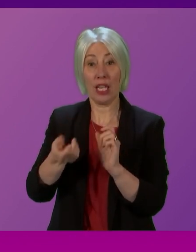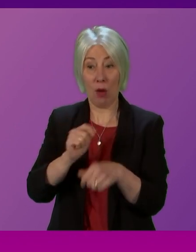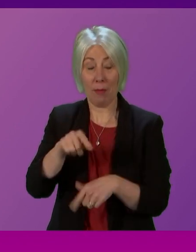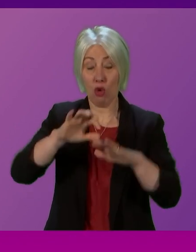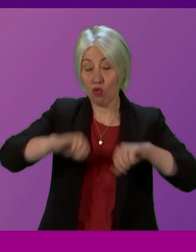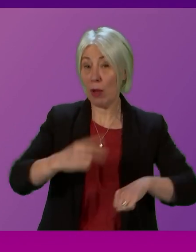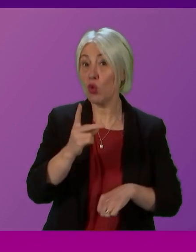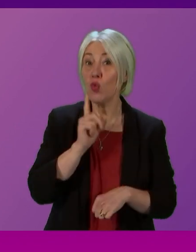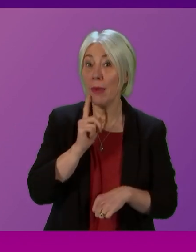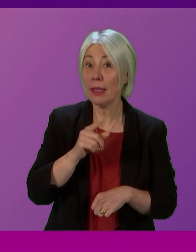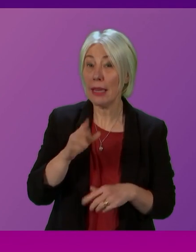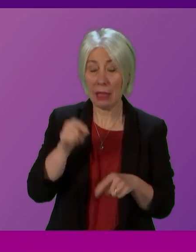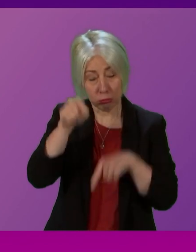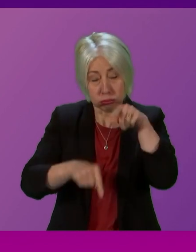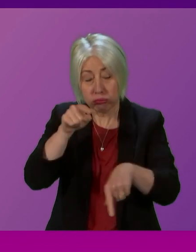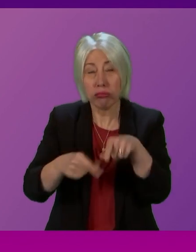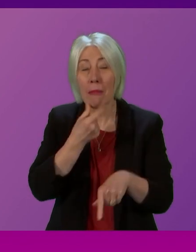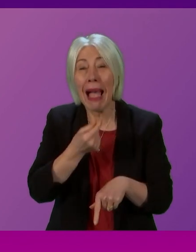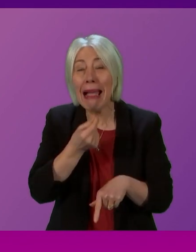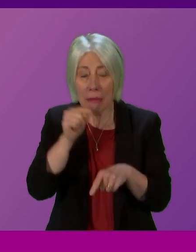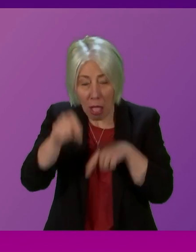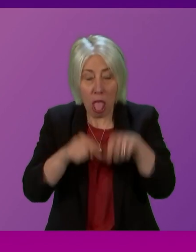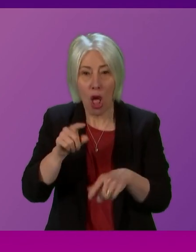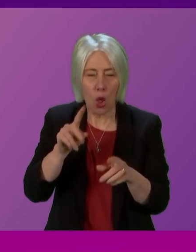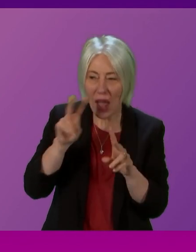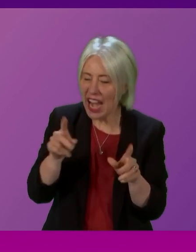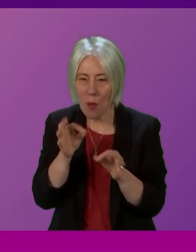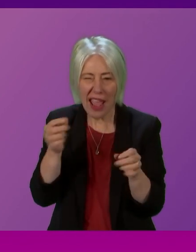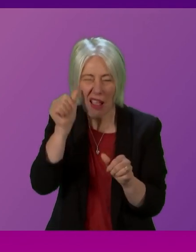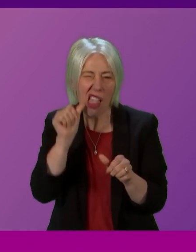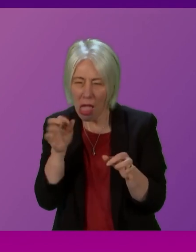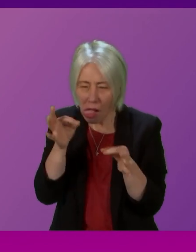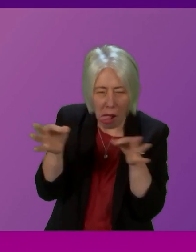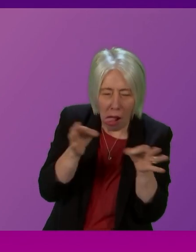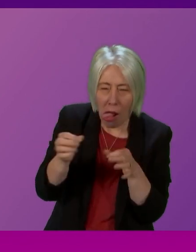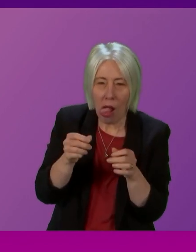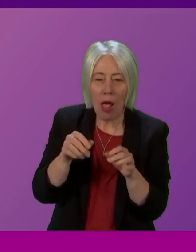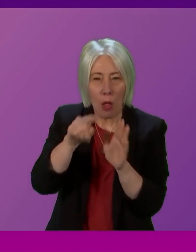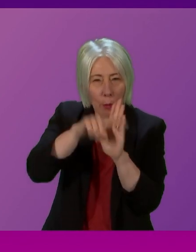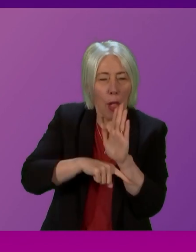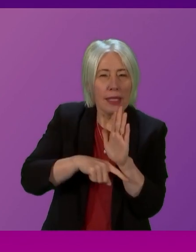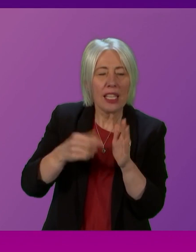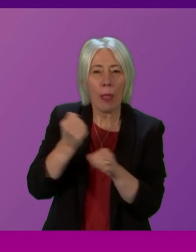He is an abusive man who seeks to exploit loopholes in the Government’s current policy.